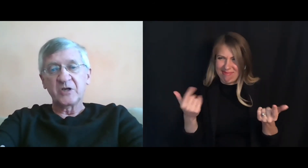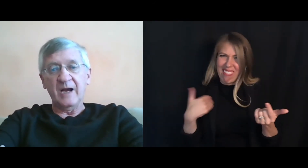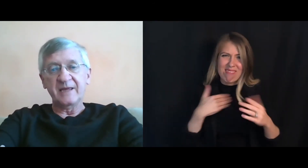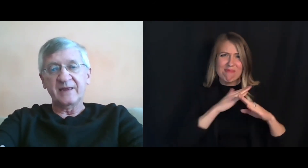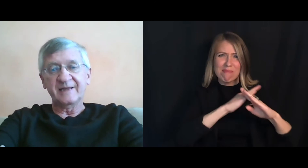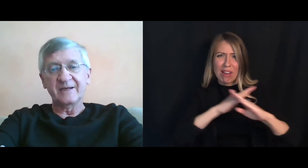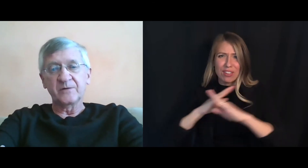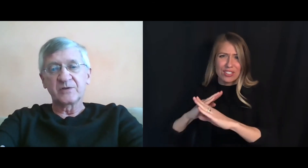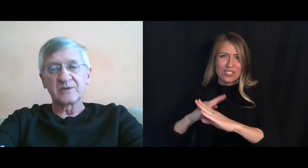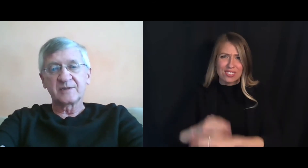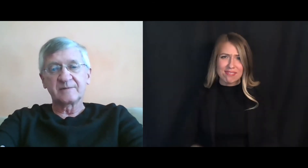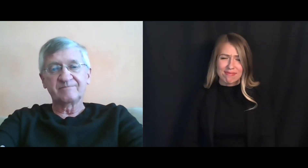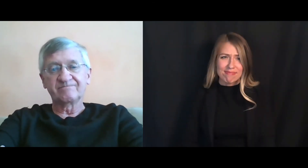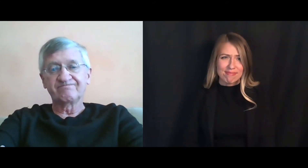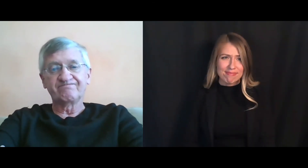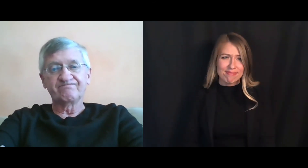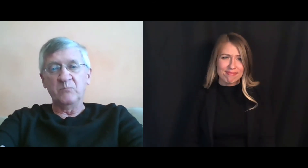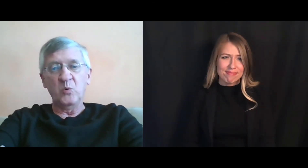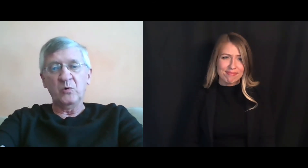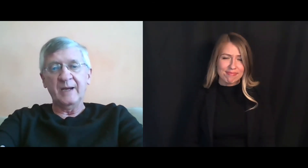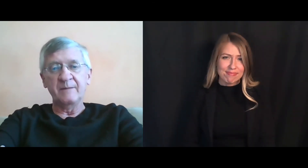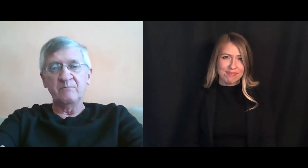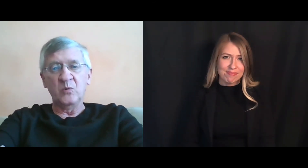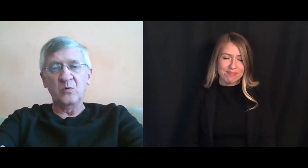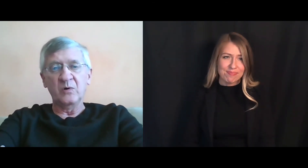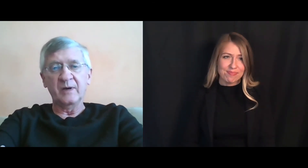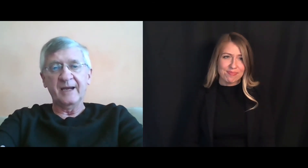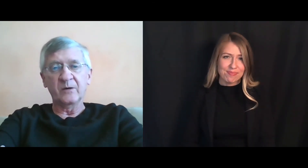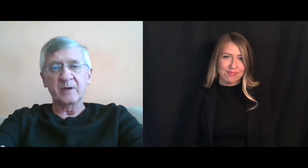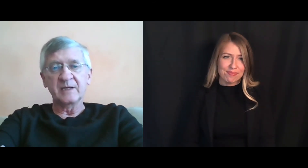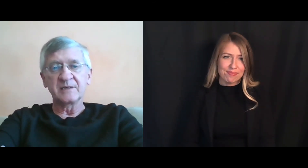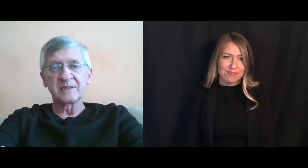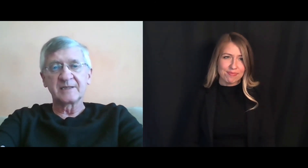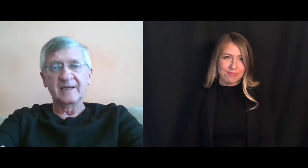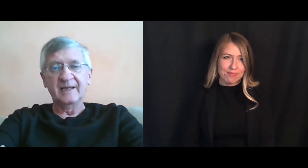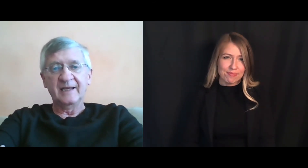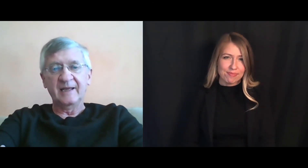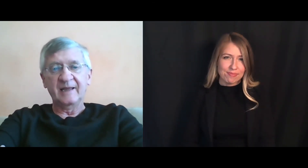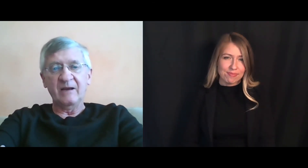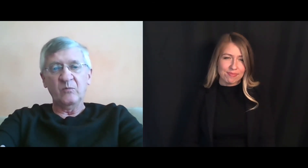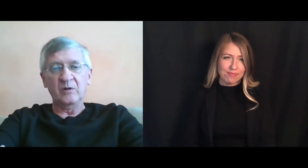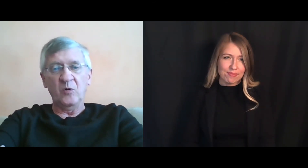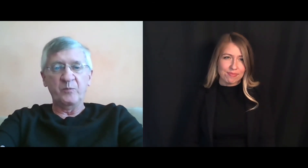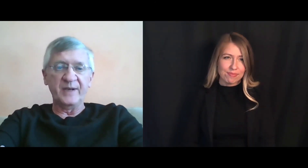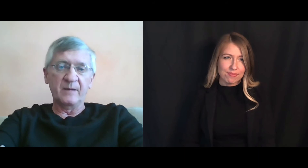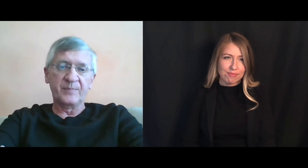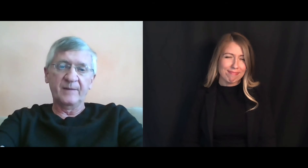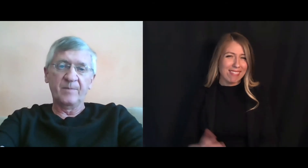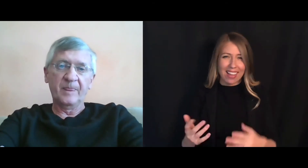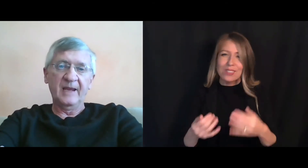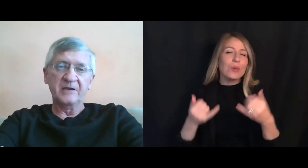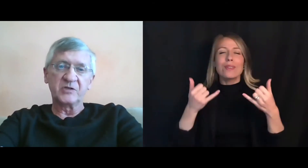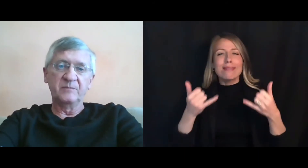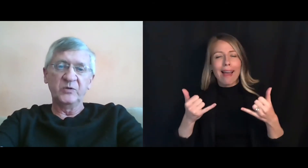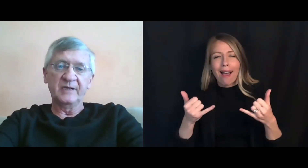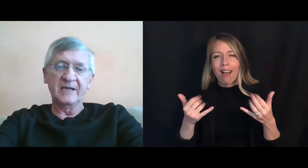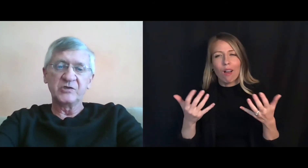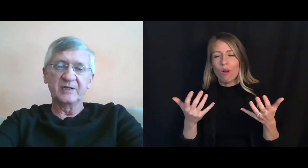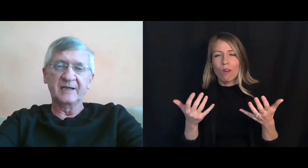So I think there's more and more areas that will open up as the communication